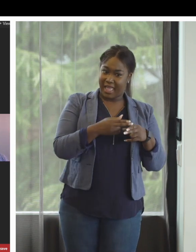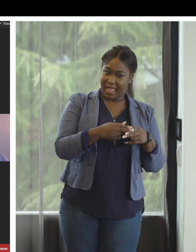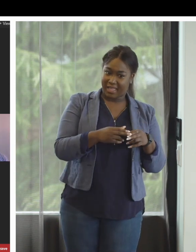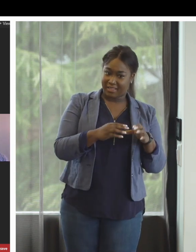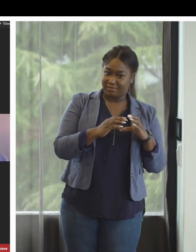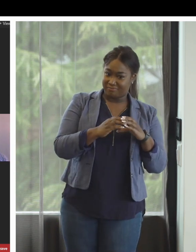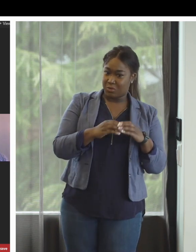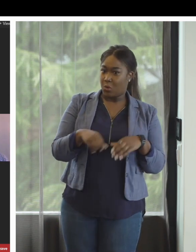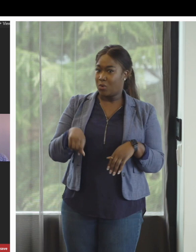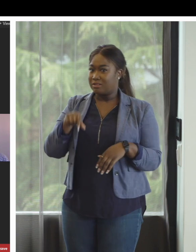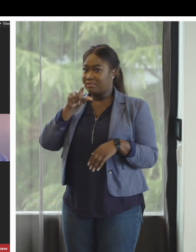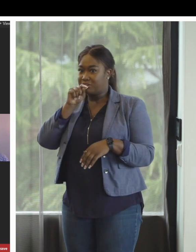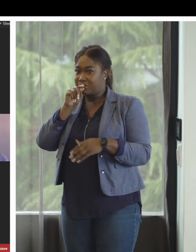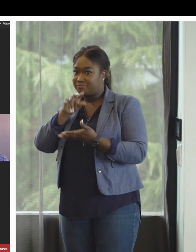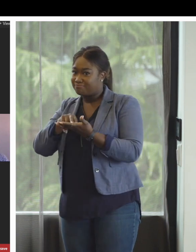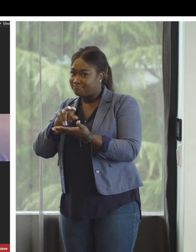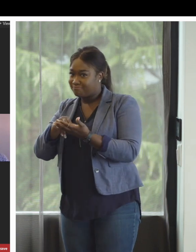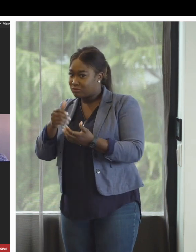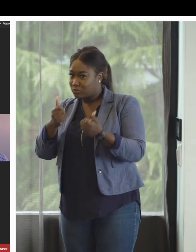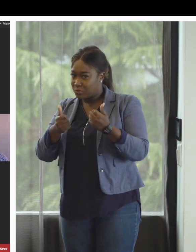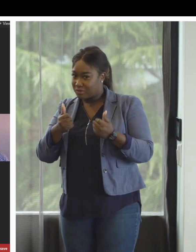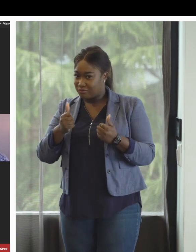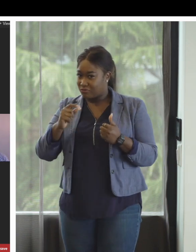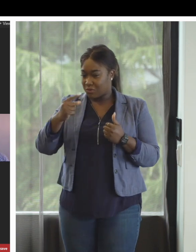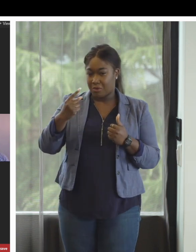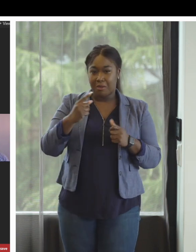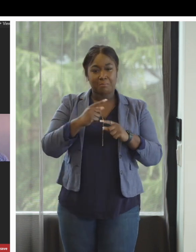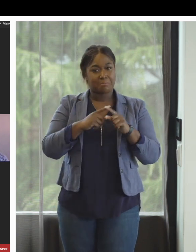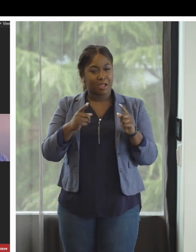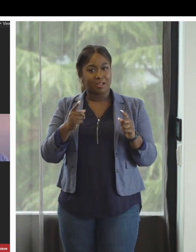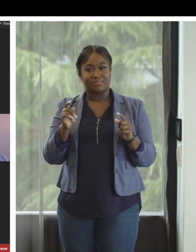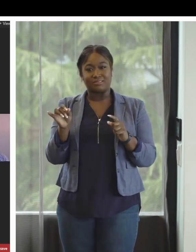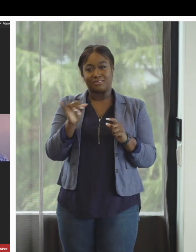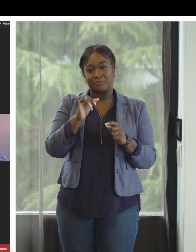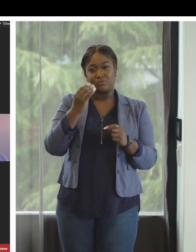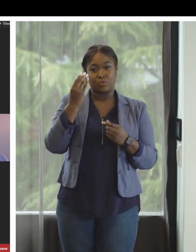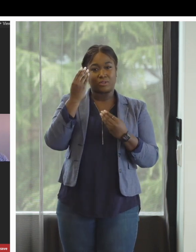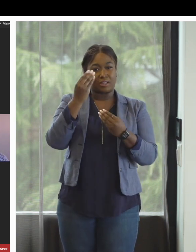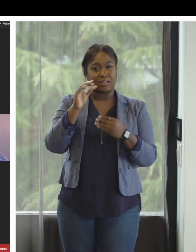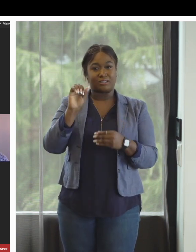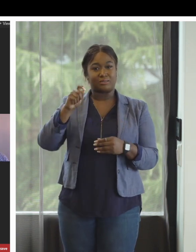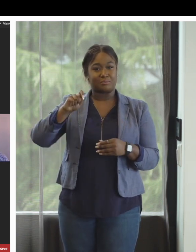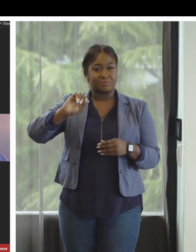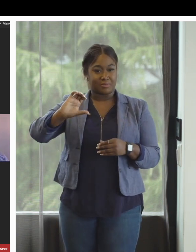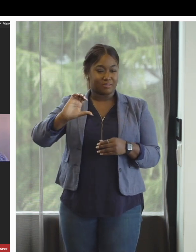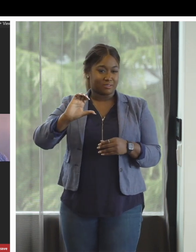outdated data specs but in order to